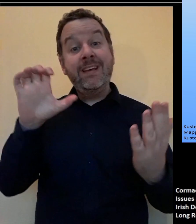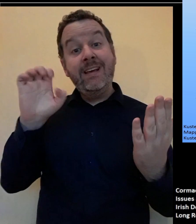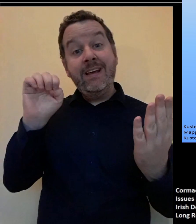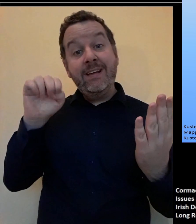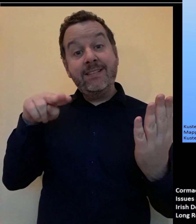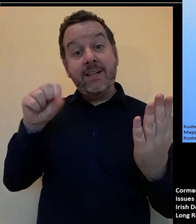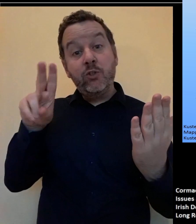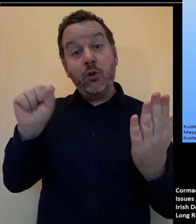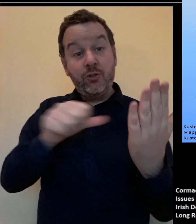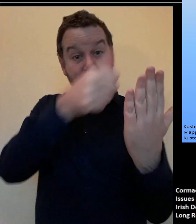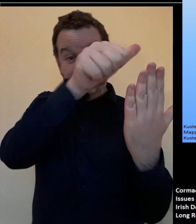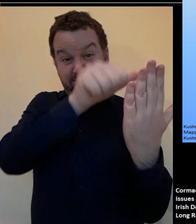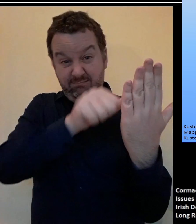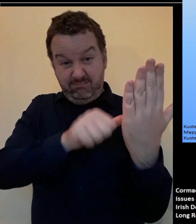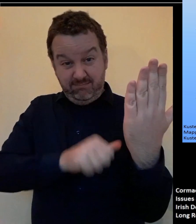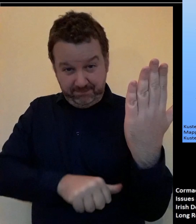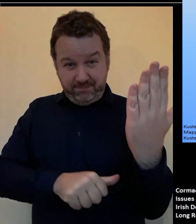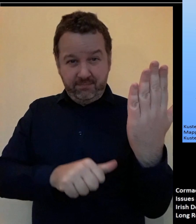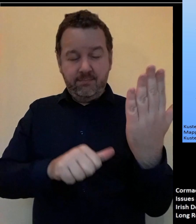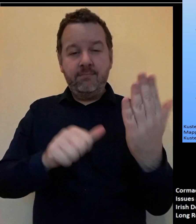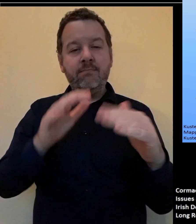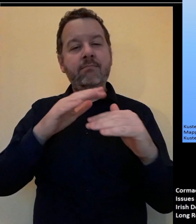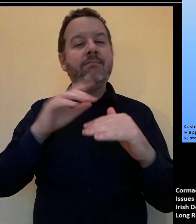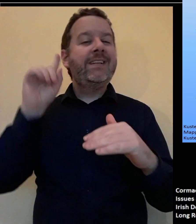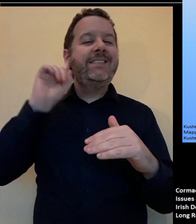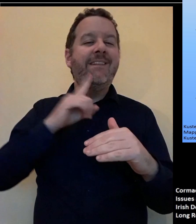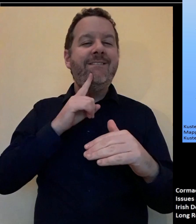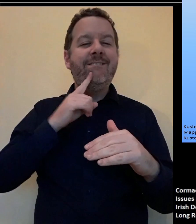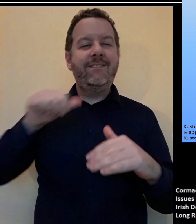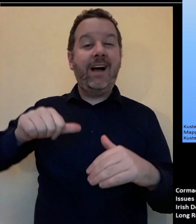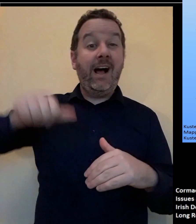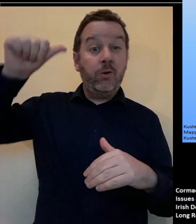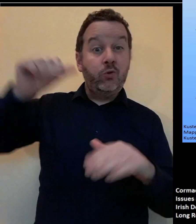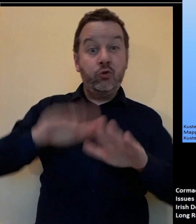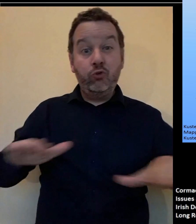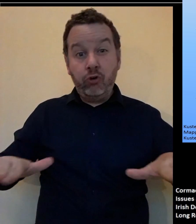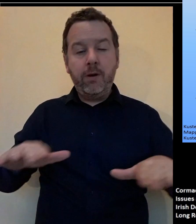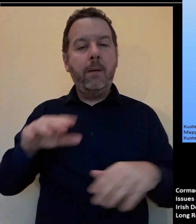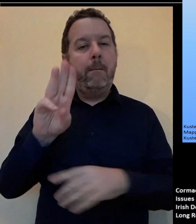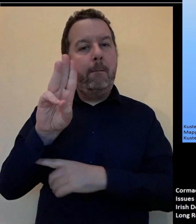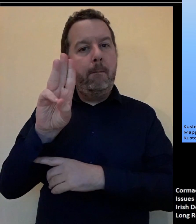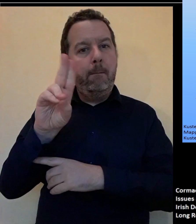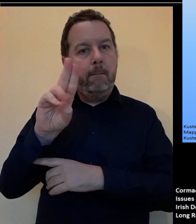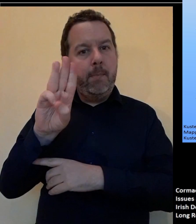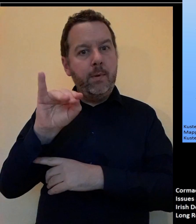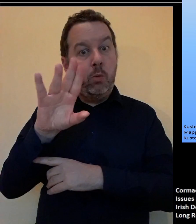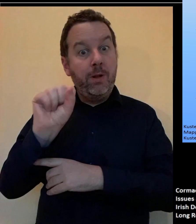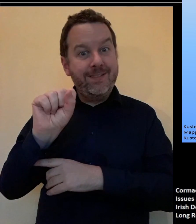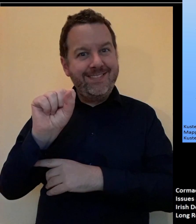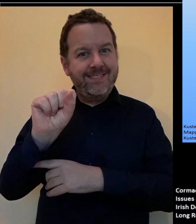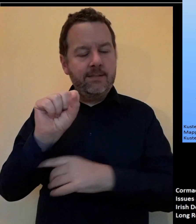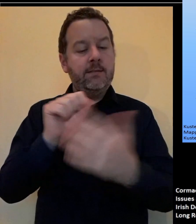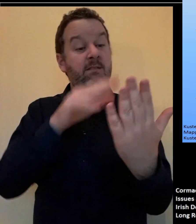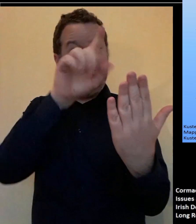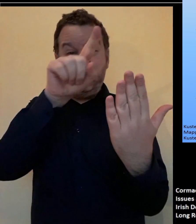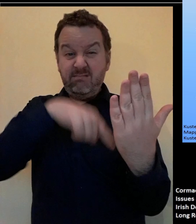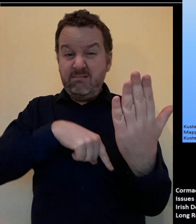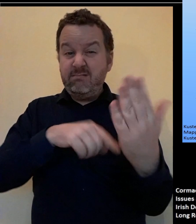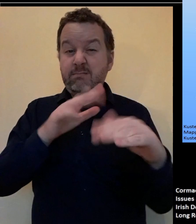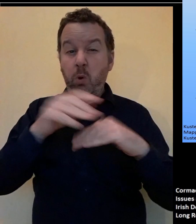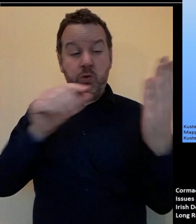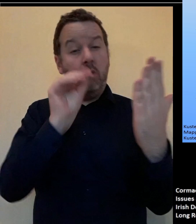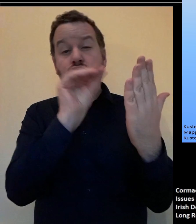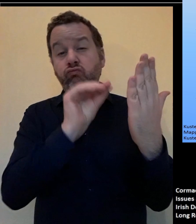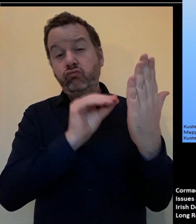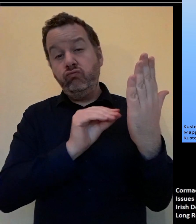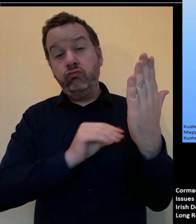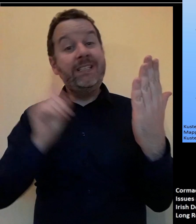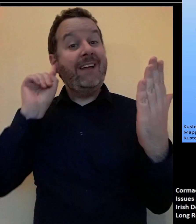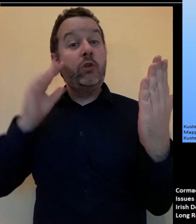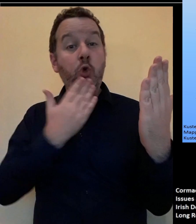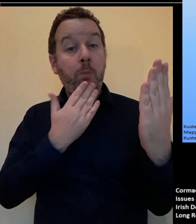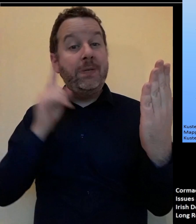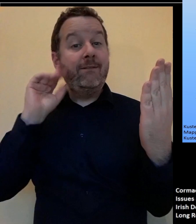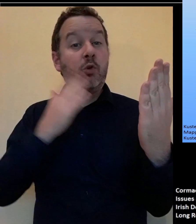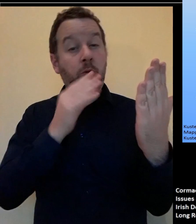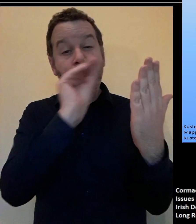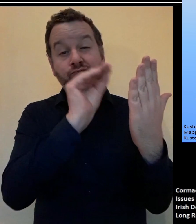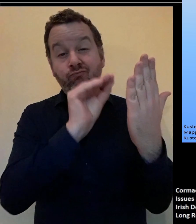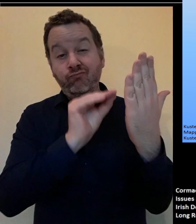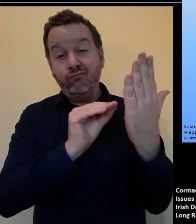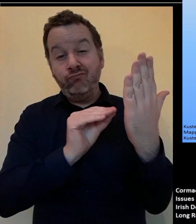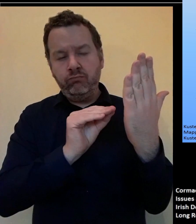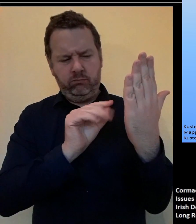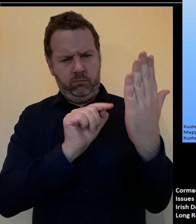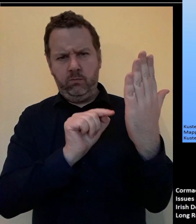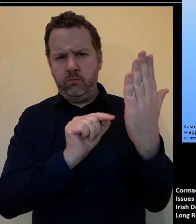Most child and adult pupils in St. Mary's on the 1911 Census return were described as 'deaf and dumb'.